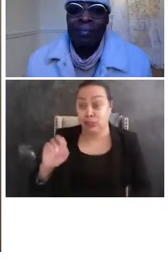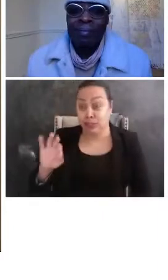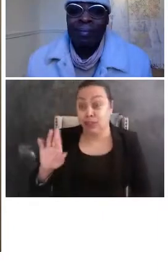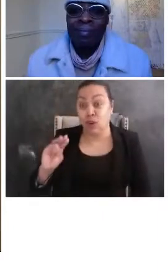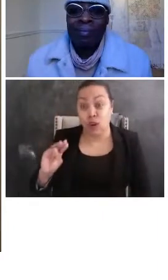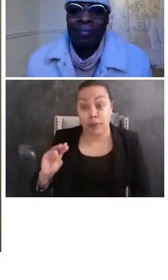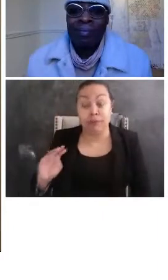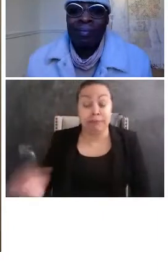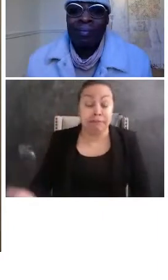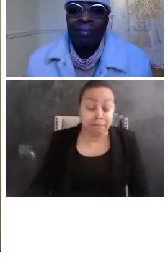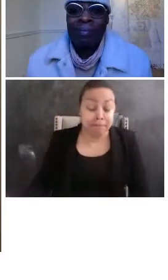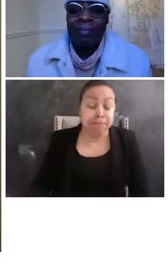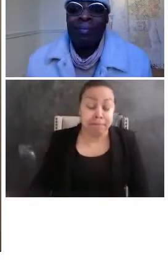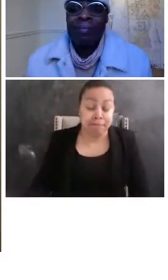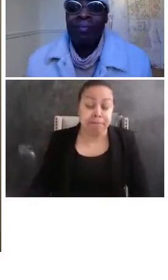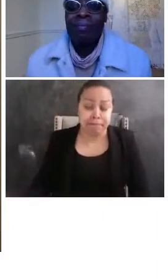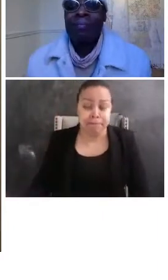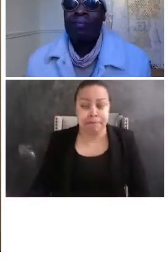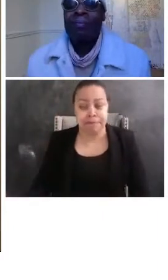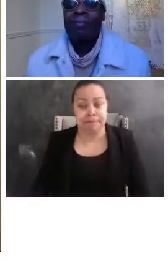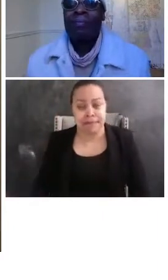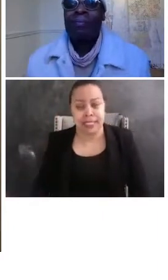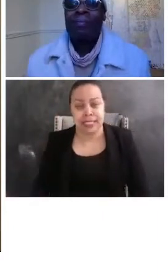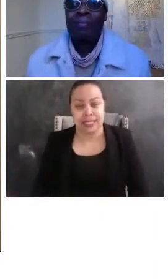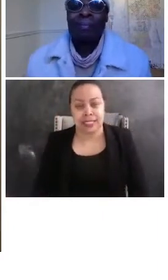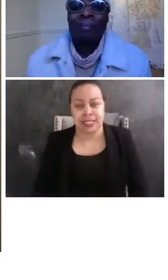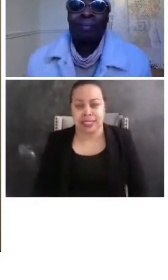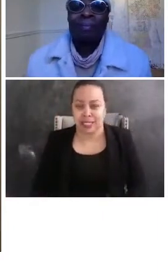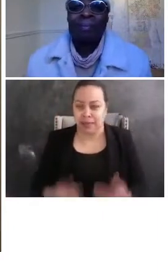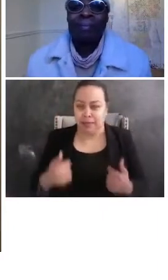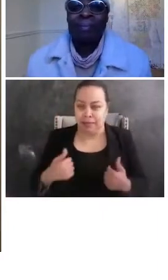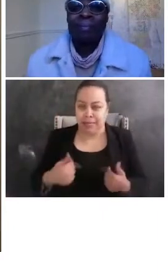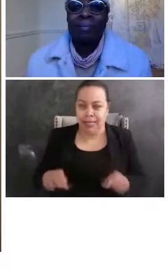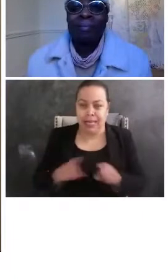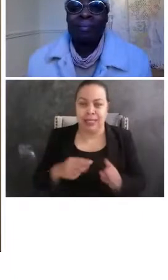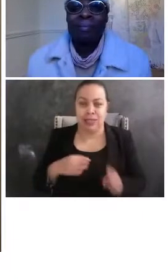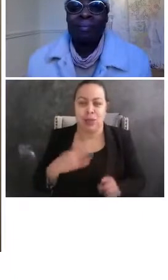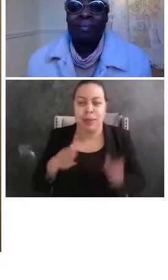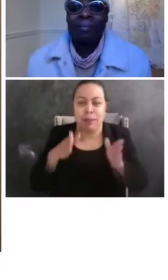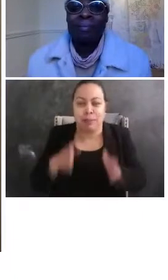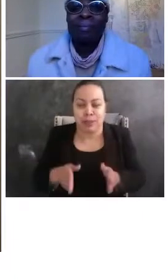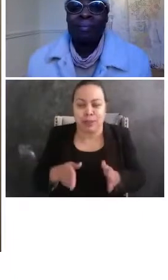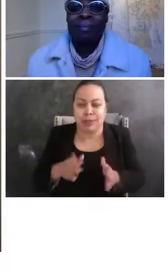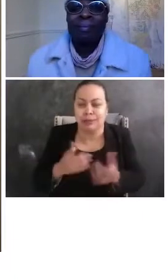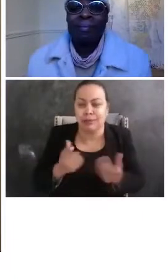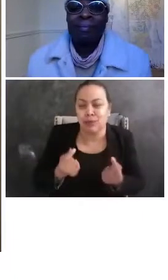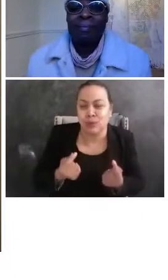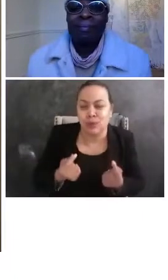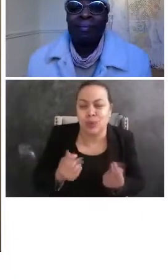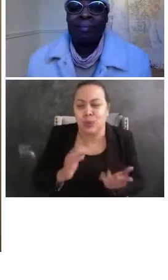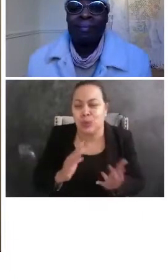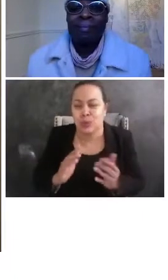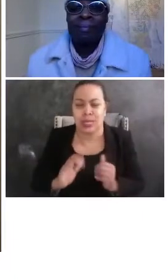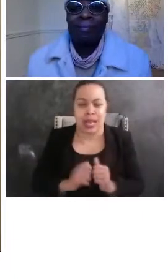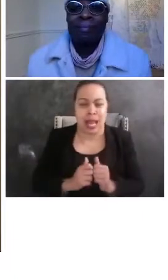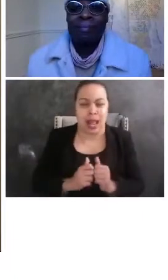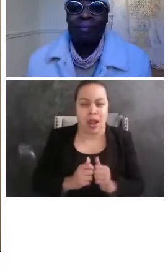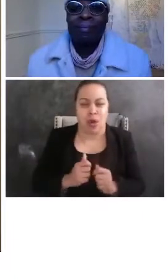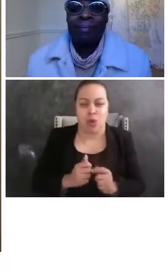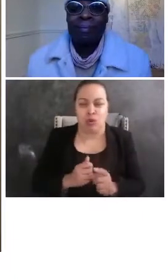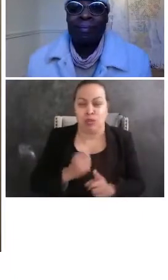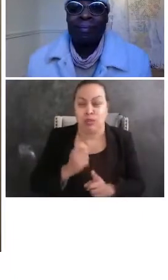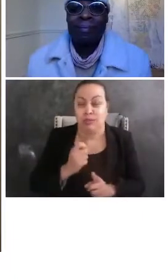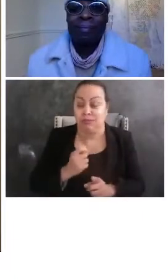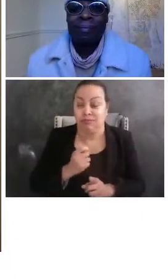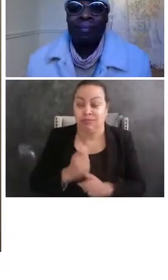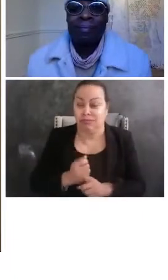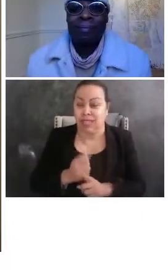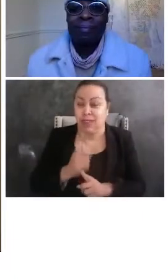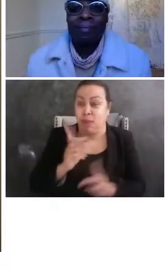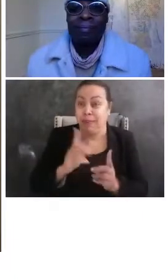And what I can do as a white person that people who do not look like me cannot do.